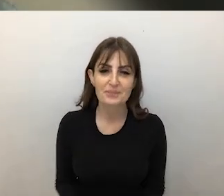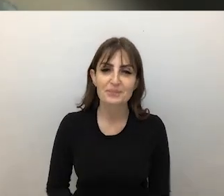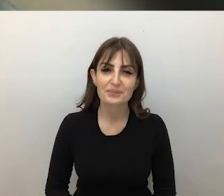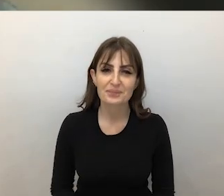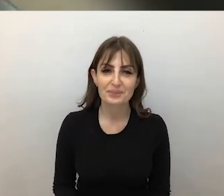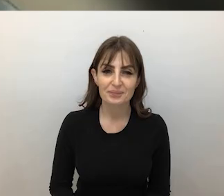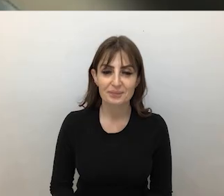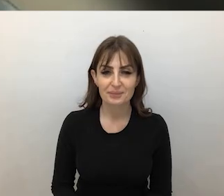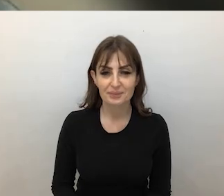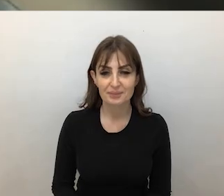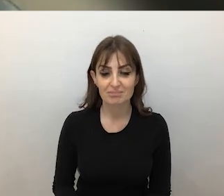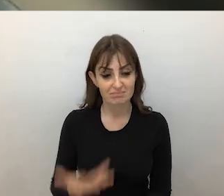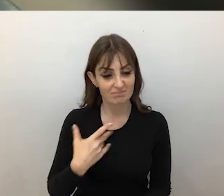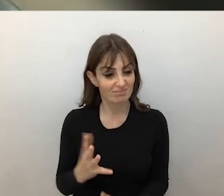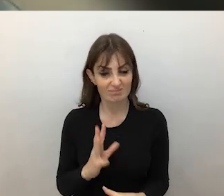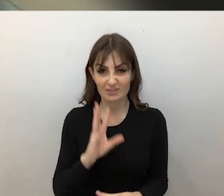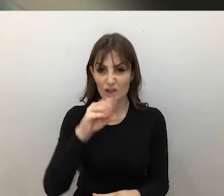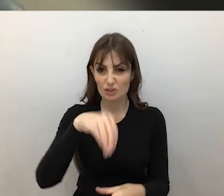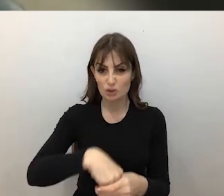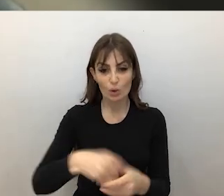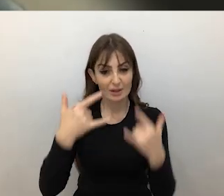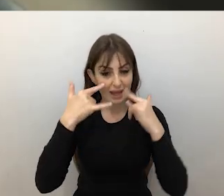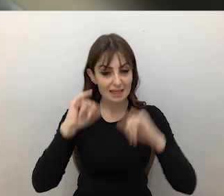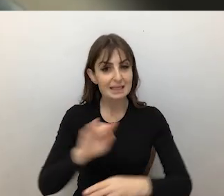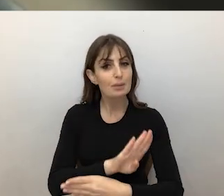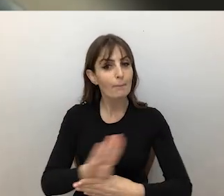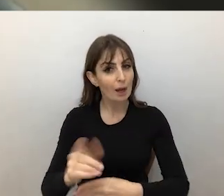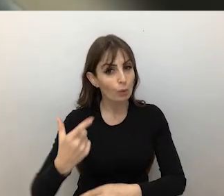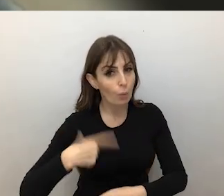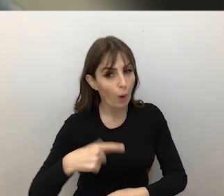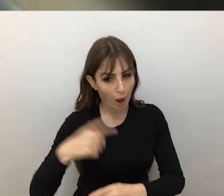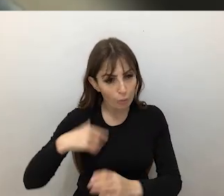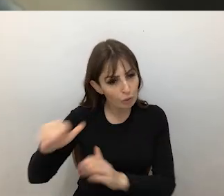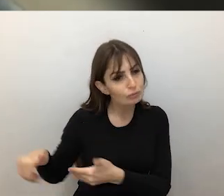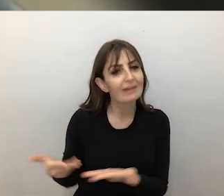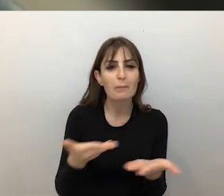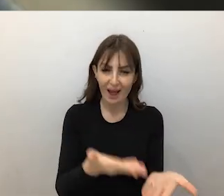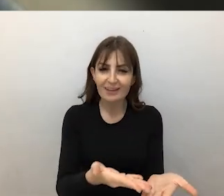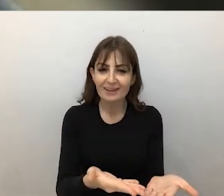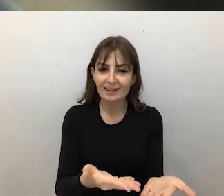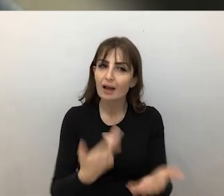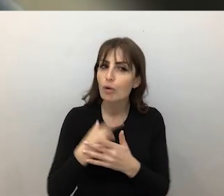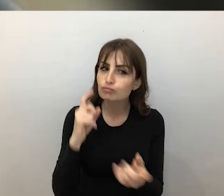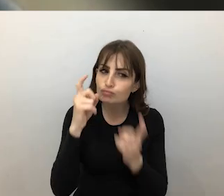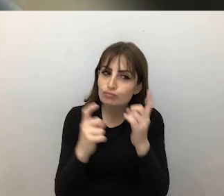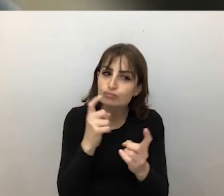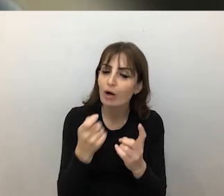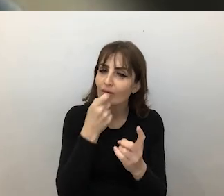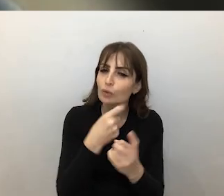I joined the assessment panel because I wanted to give back. I was curious about the sorts of things